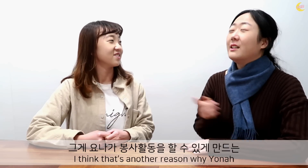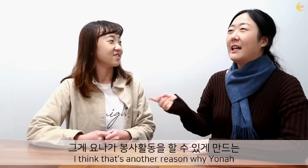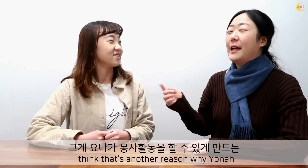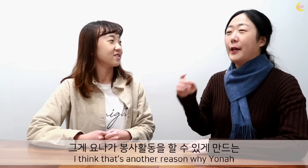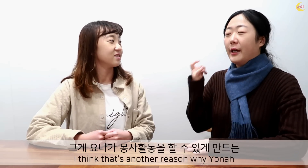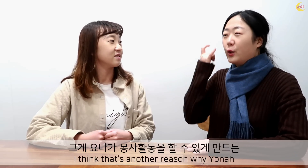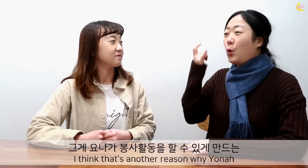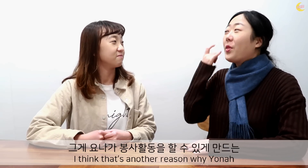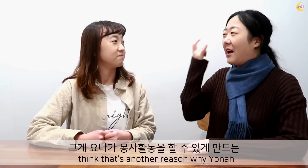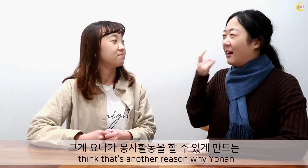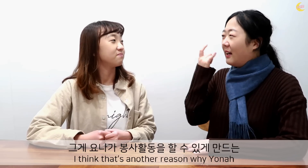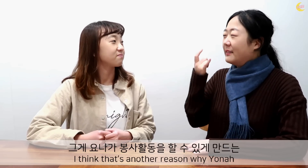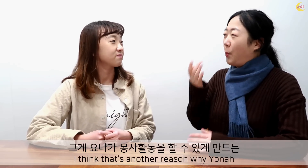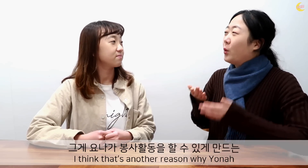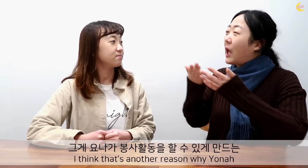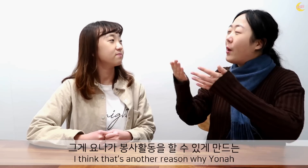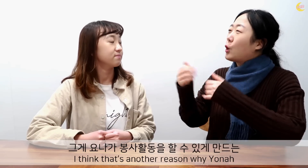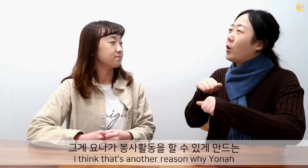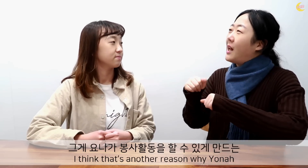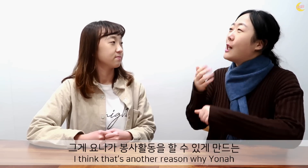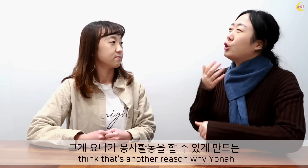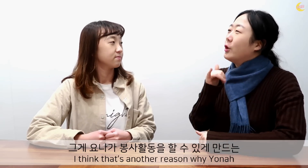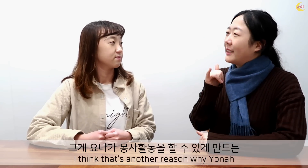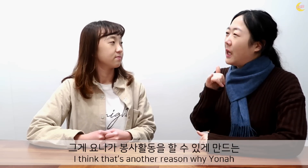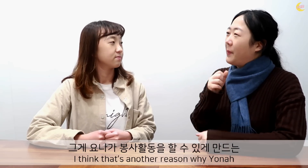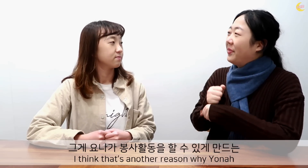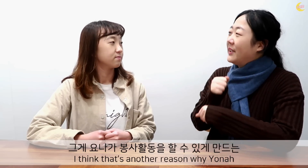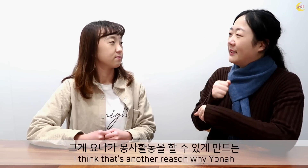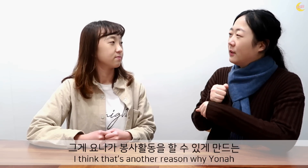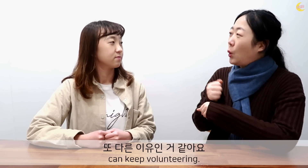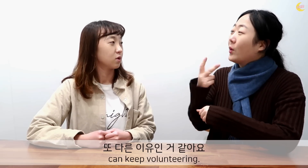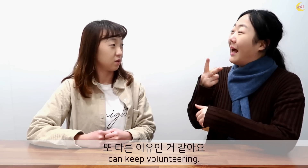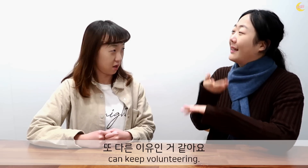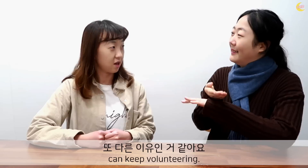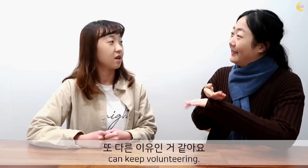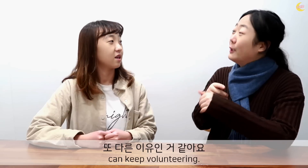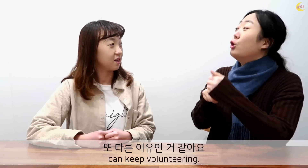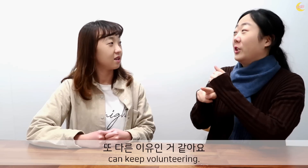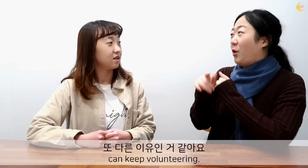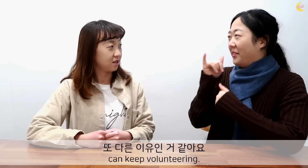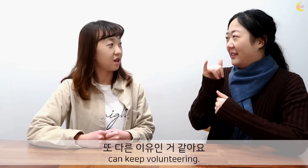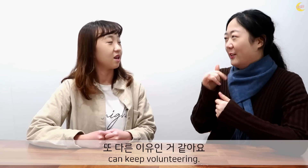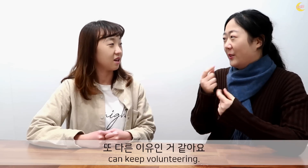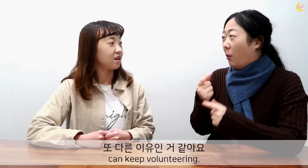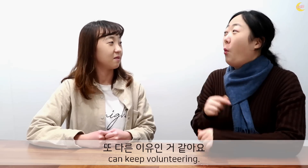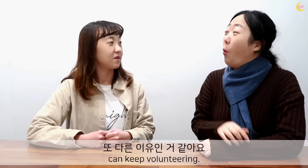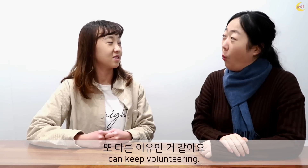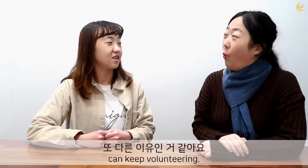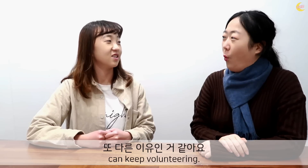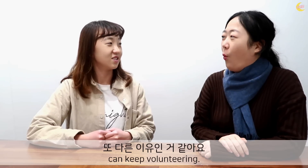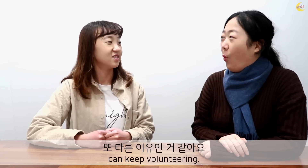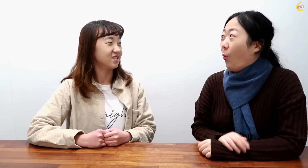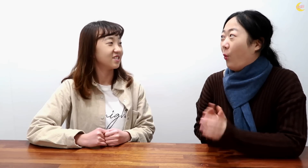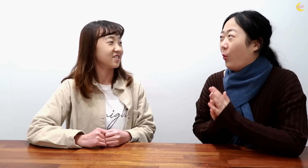I think that’s another reason why Yonah can keep volunteering.